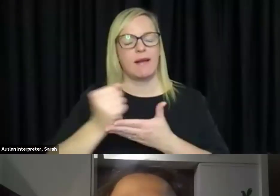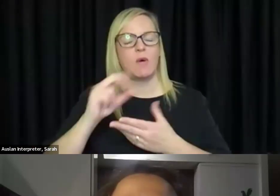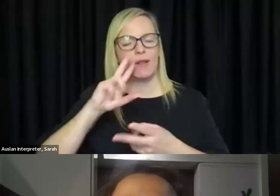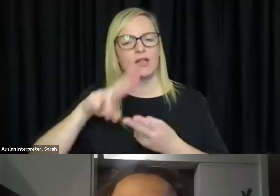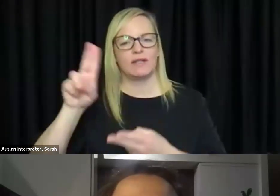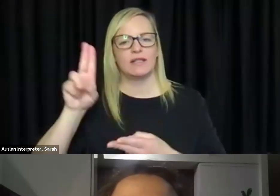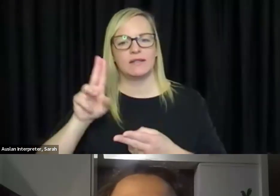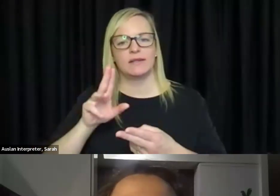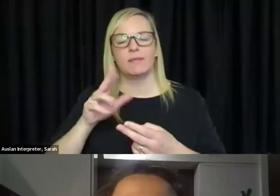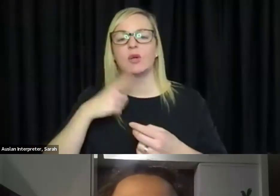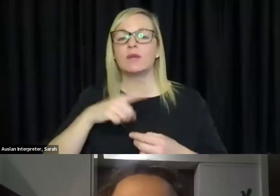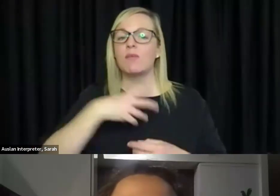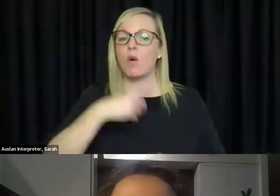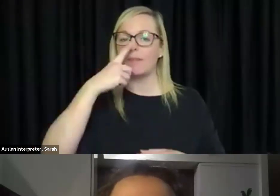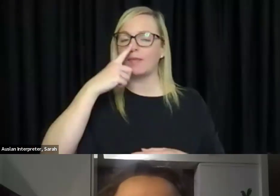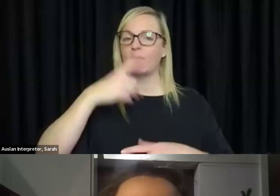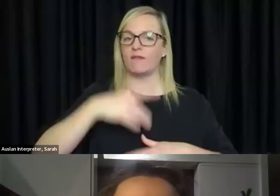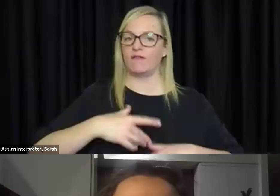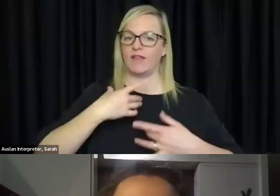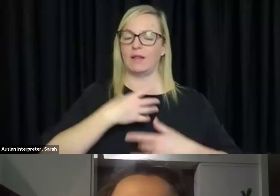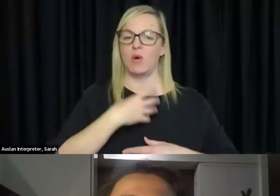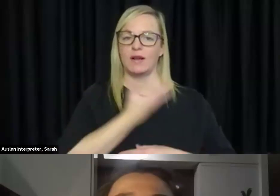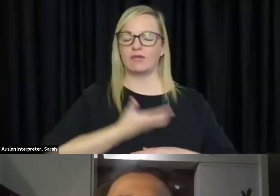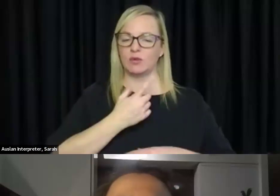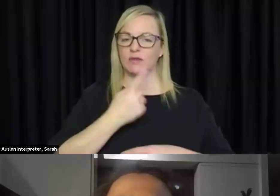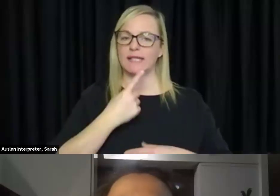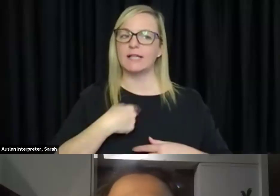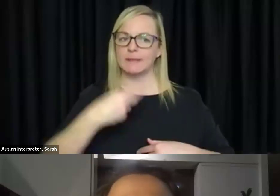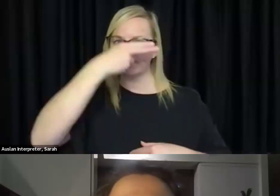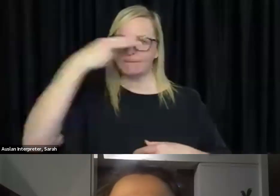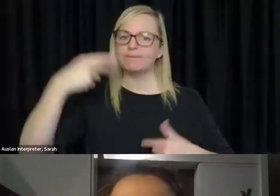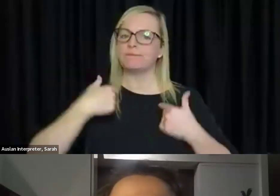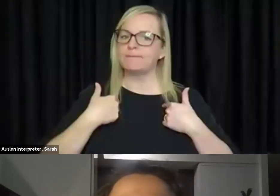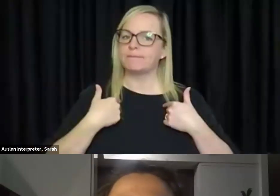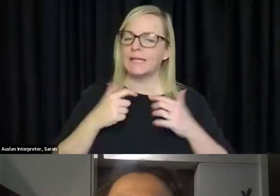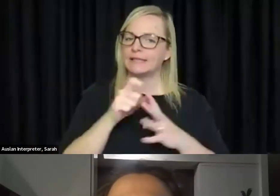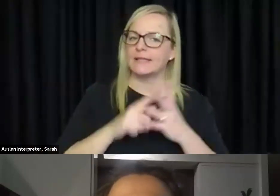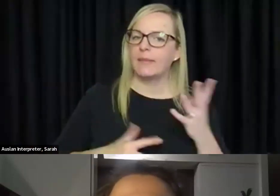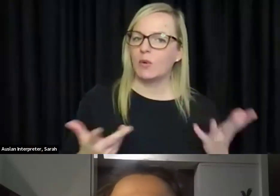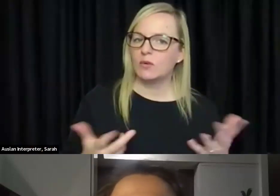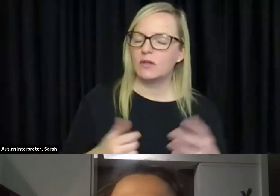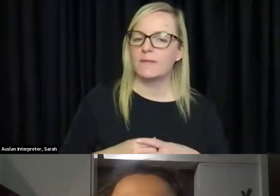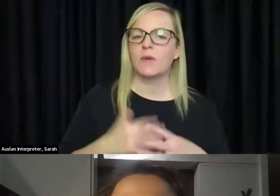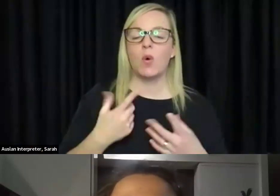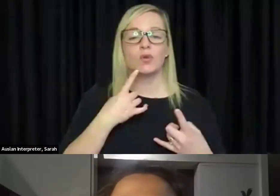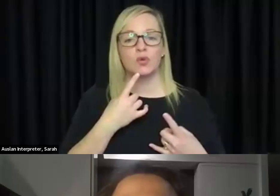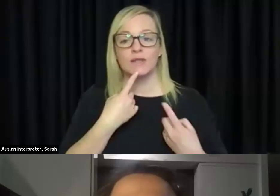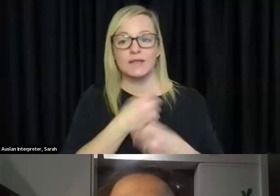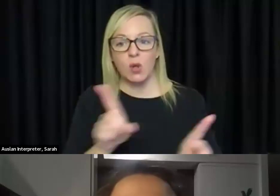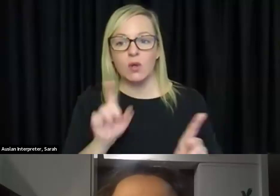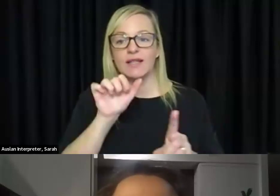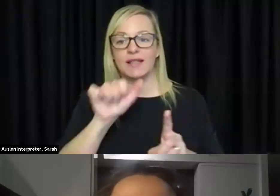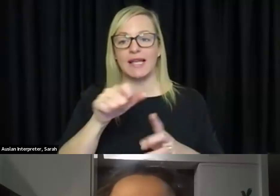as more people feel more comfortable to disclose their disabilities, also as people develop long